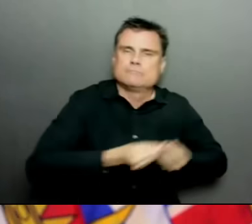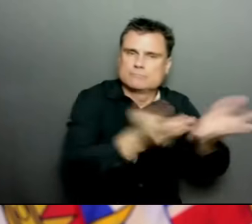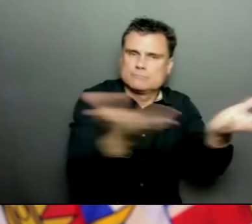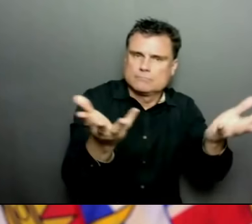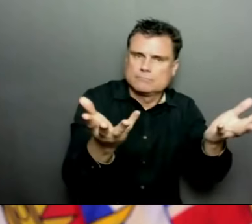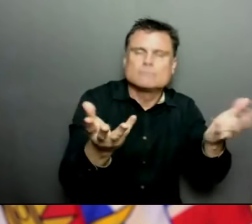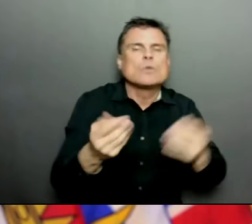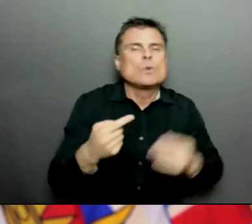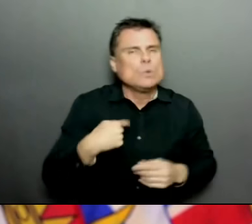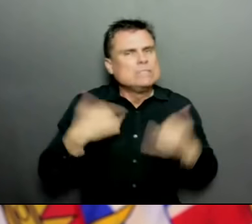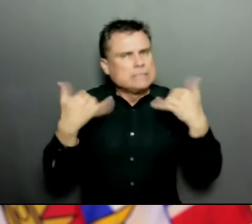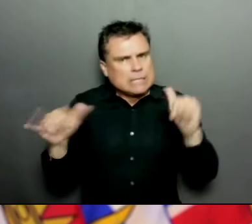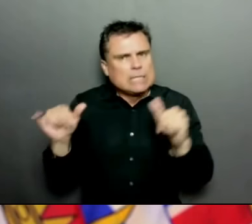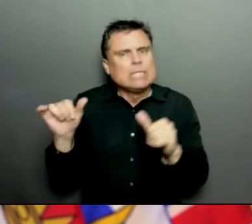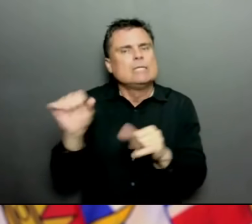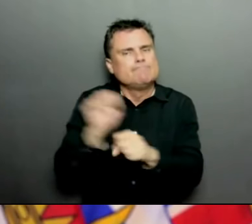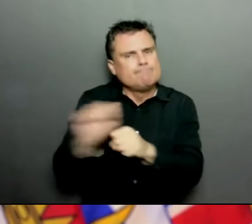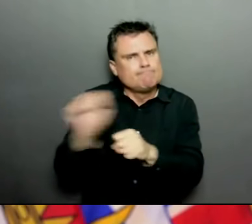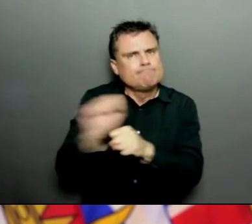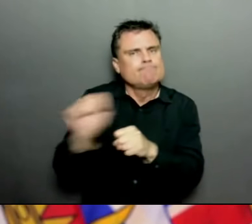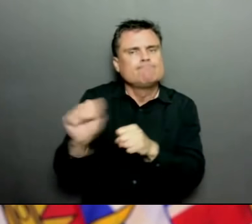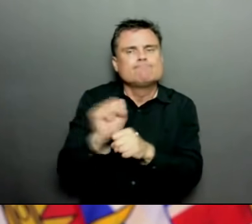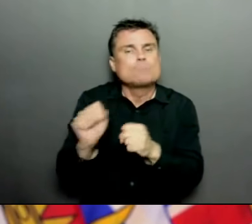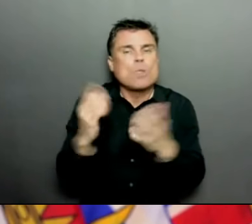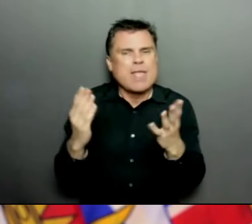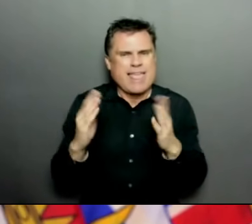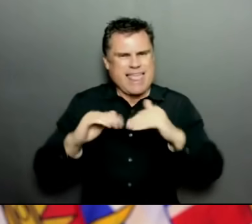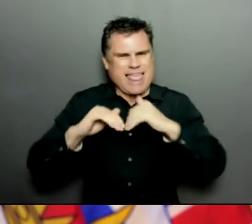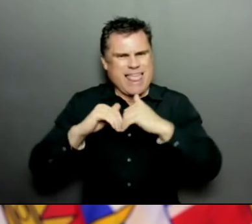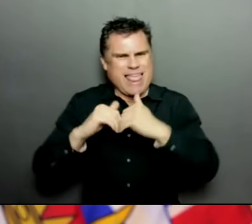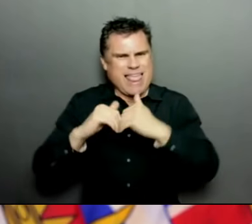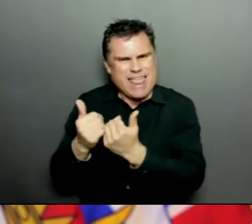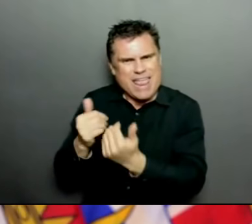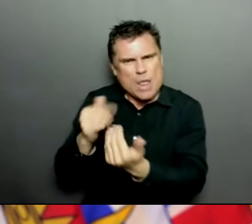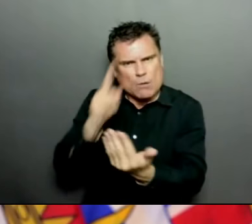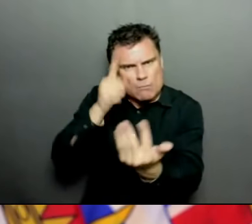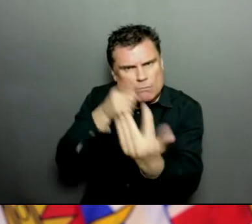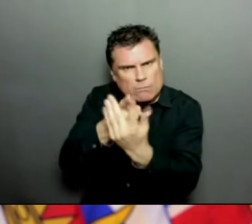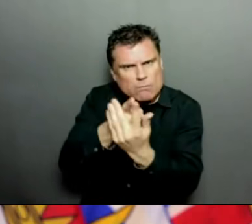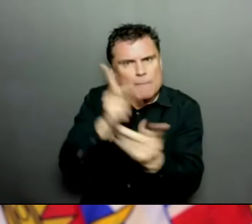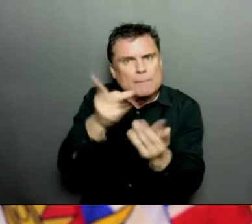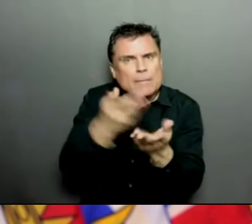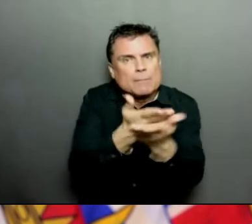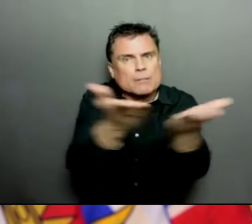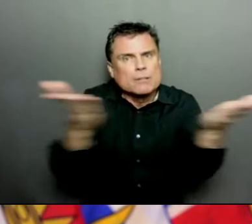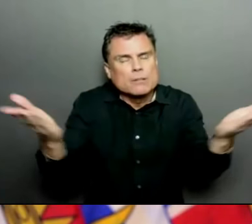languages that people need to get the information. So we are working. I've had many conversations as